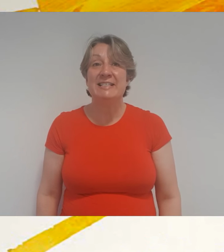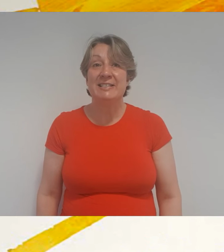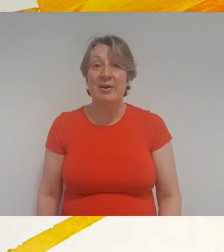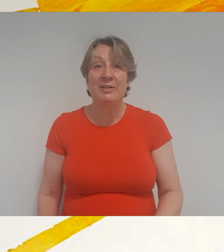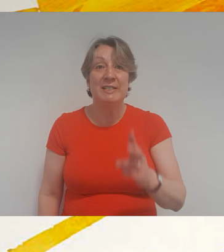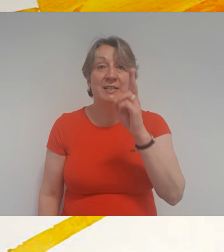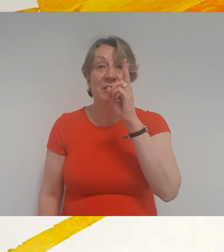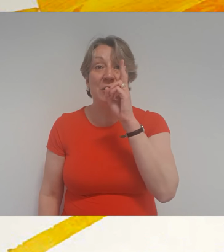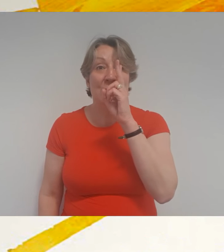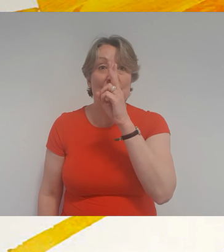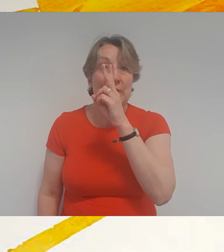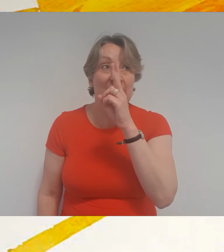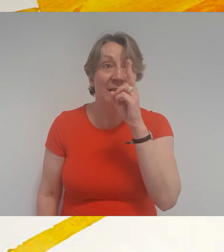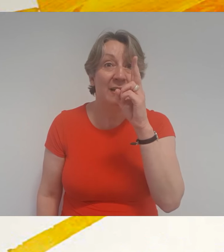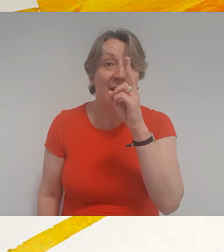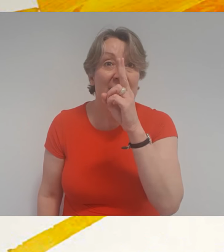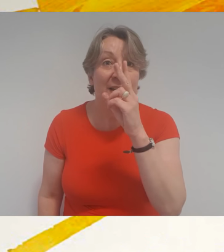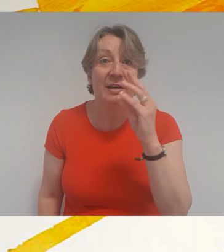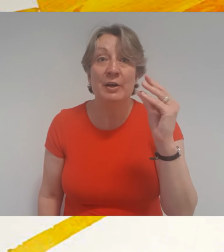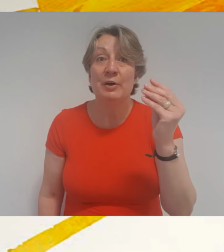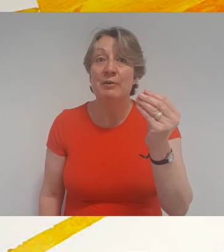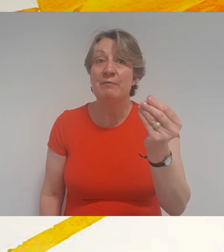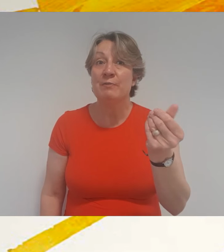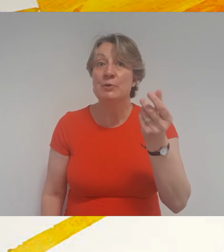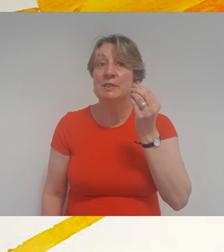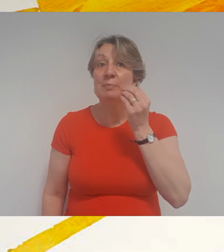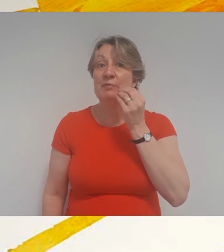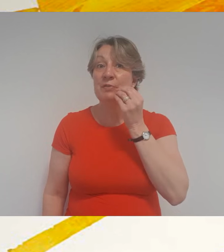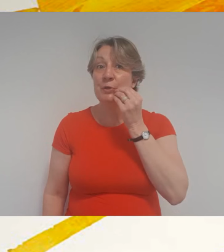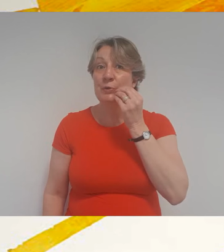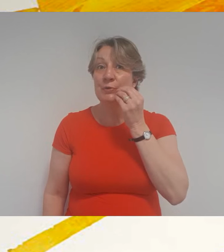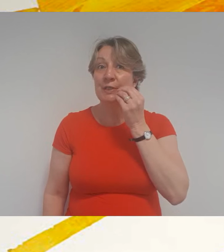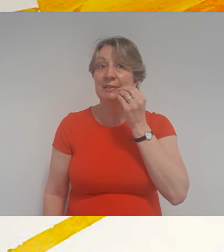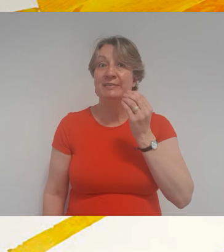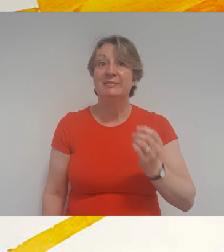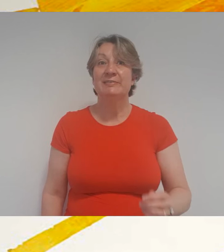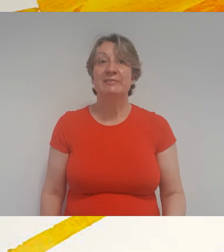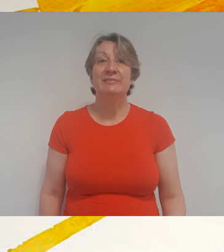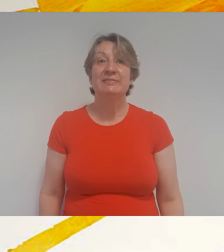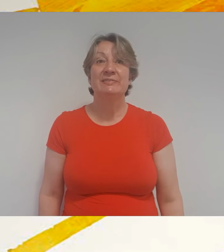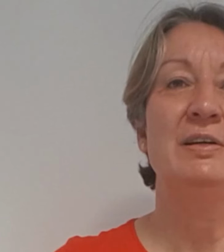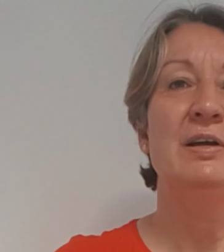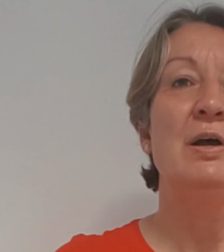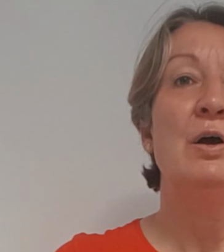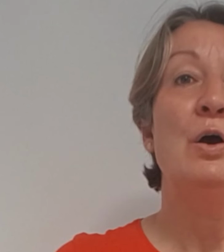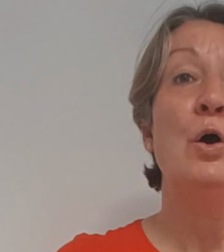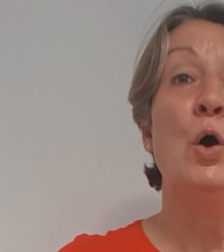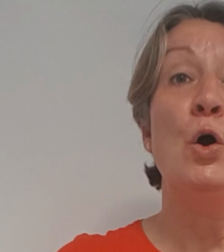He started to look for some food